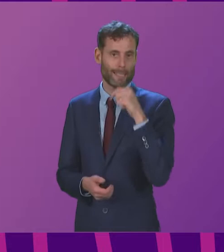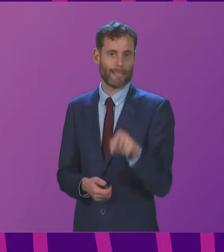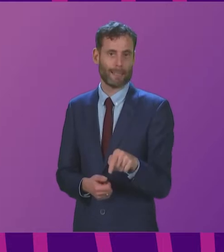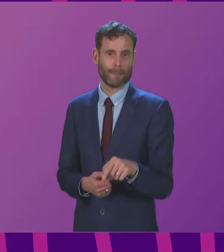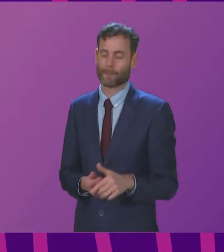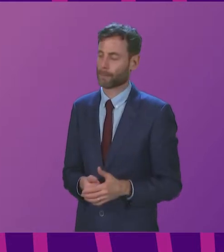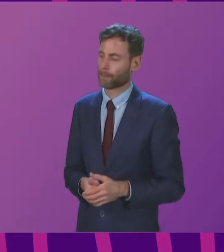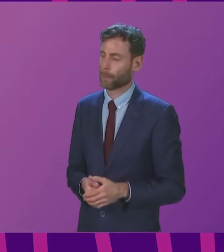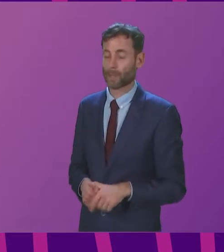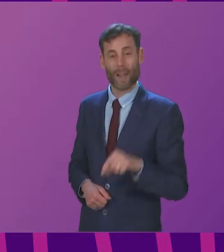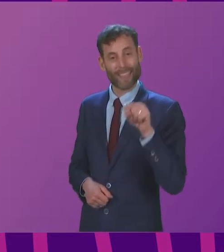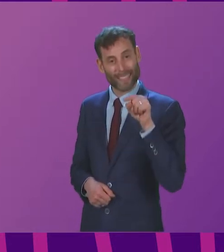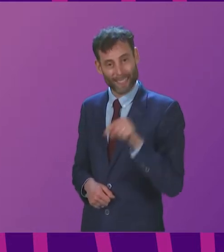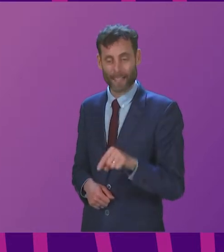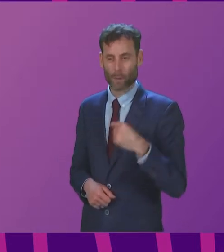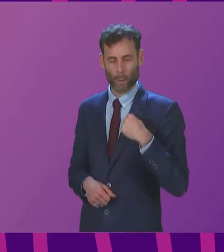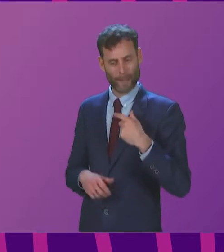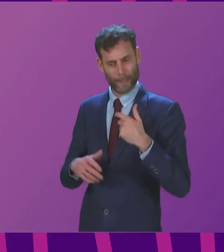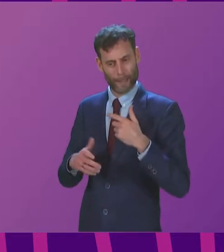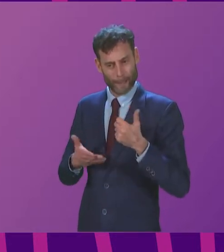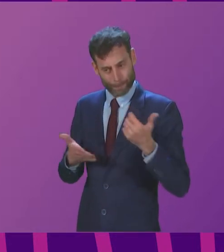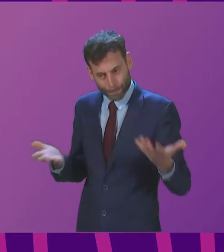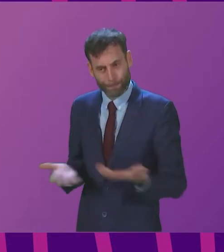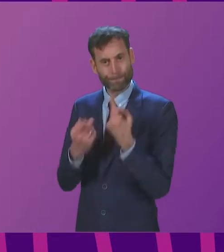We continue to work hard on all this. I never stand here and say that there is no more that we